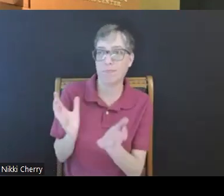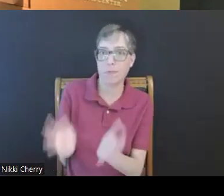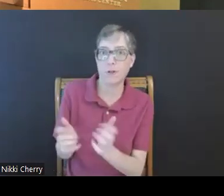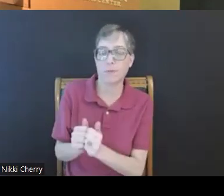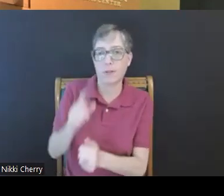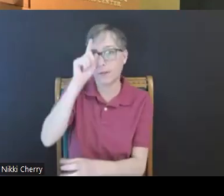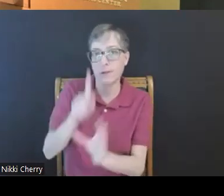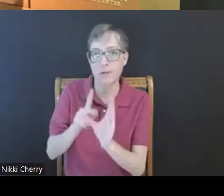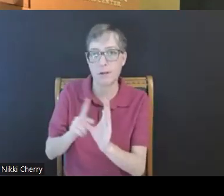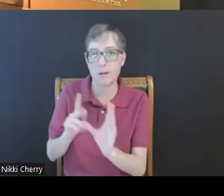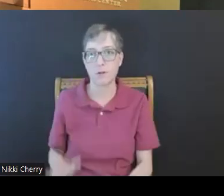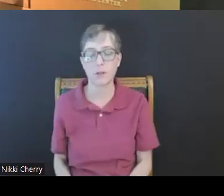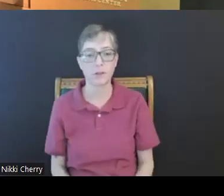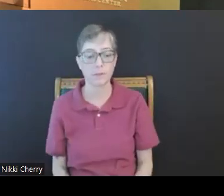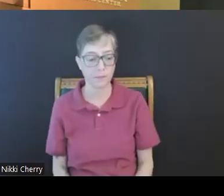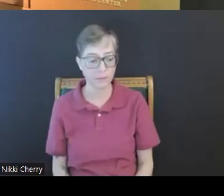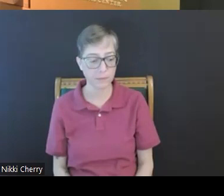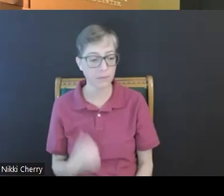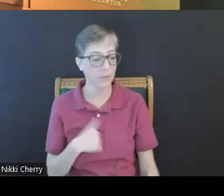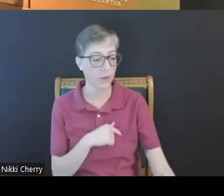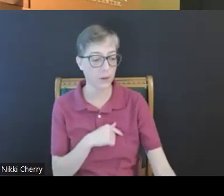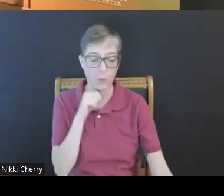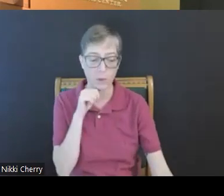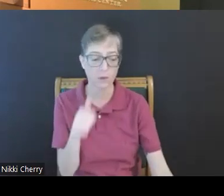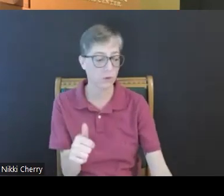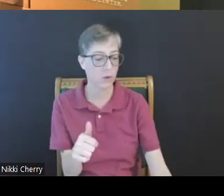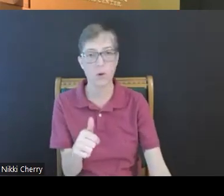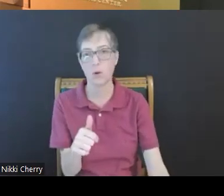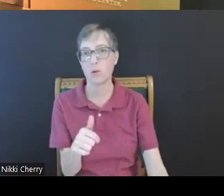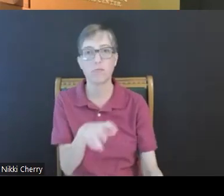we don't see the patient for them we'll give them all the time they want to talk about the patient